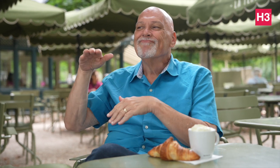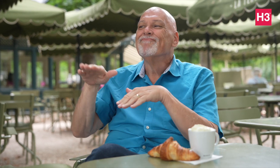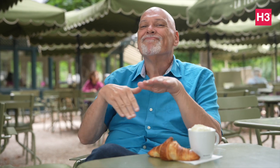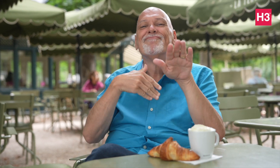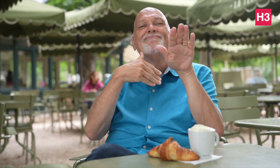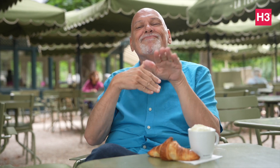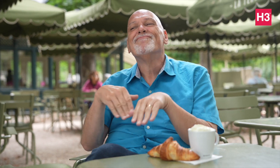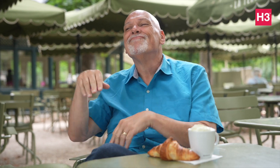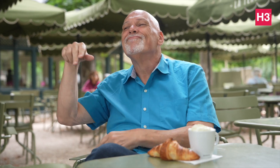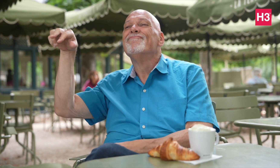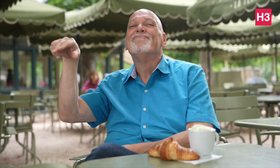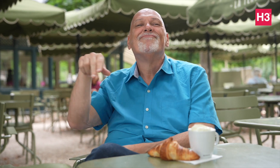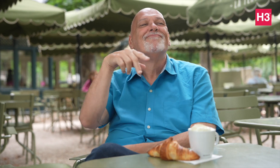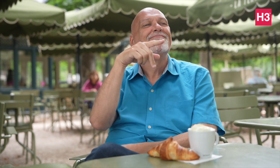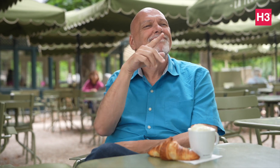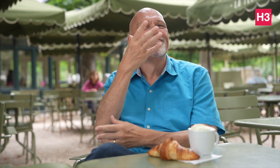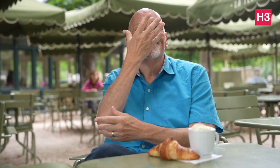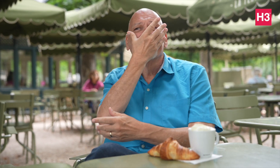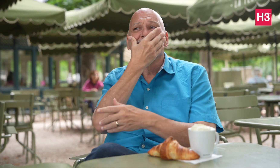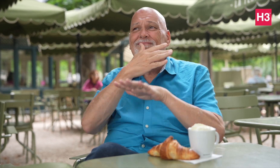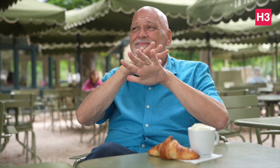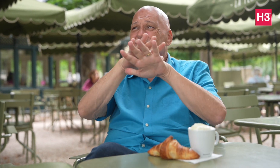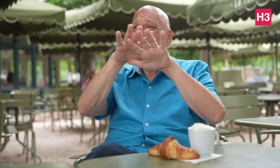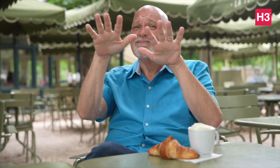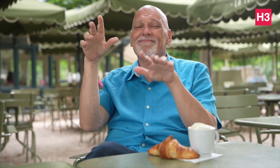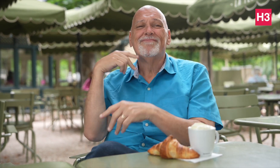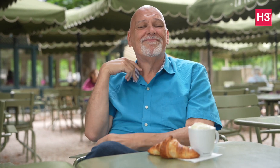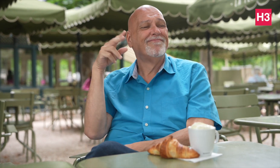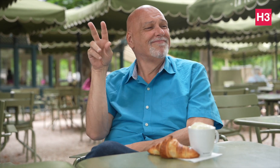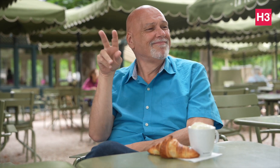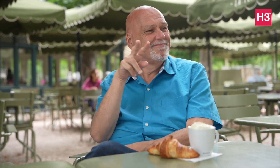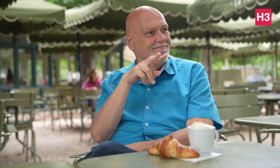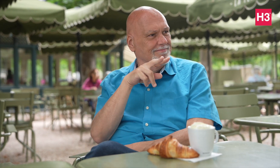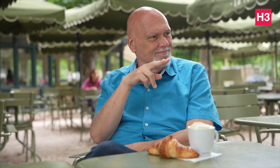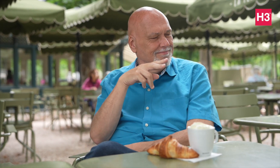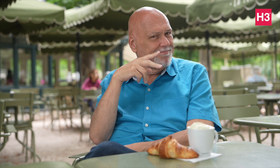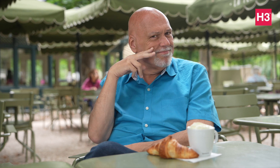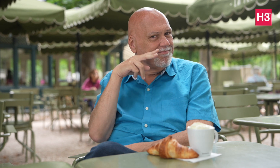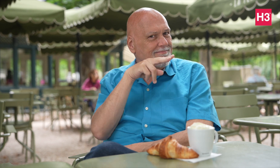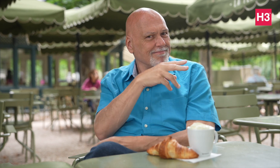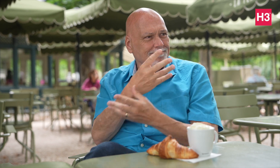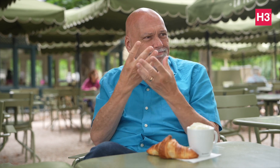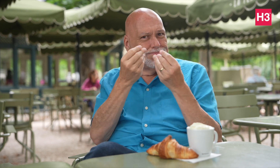While taking a stroll through this beautiful park,